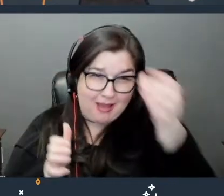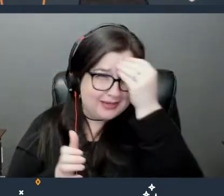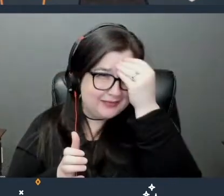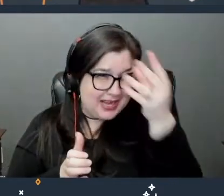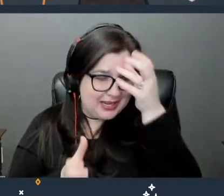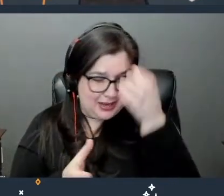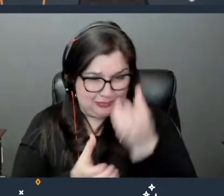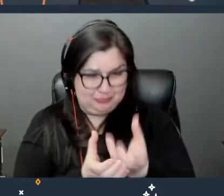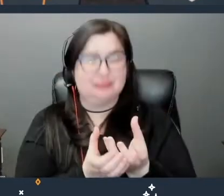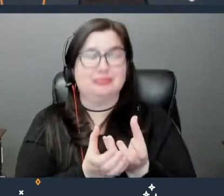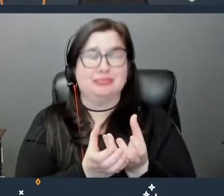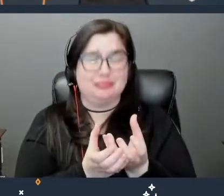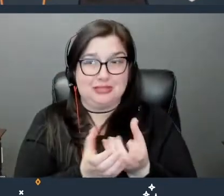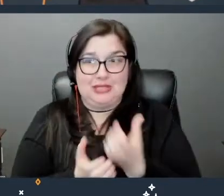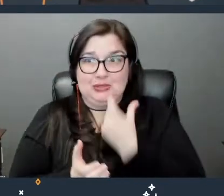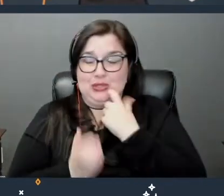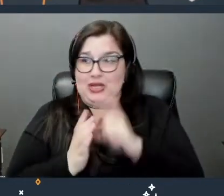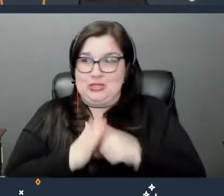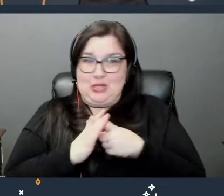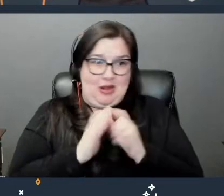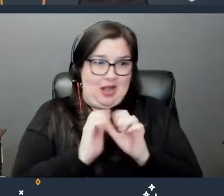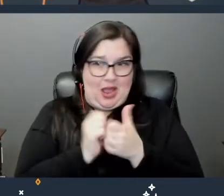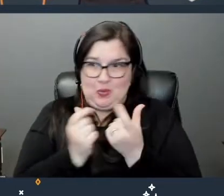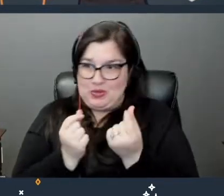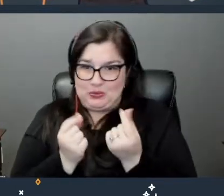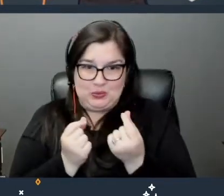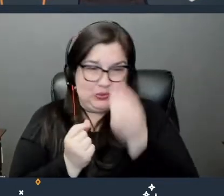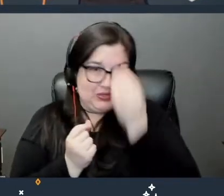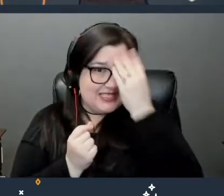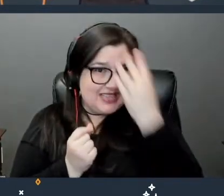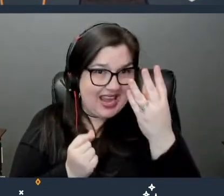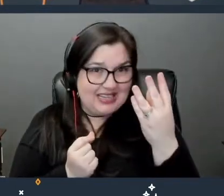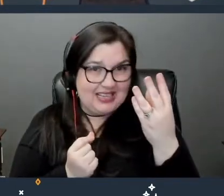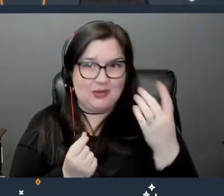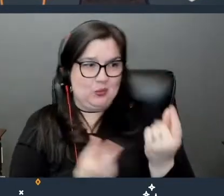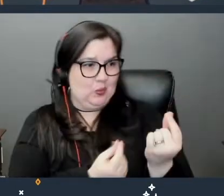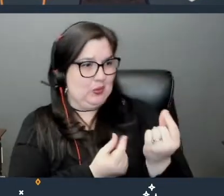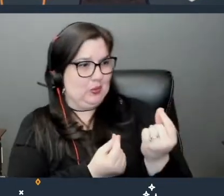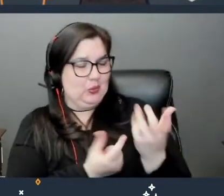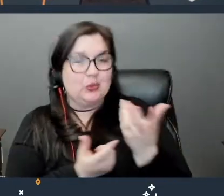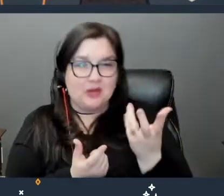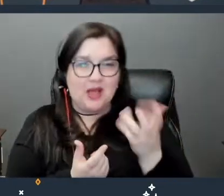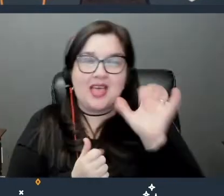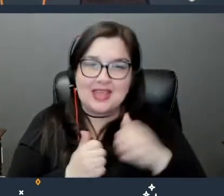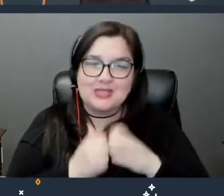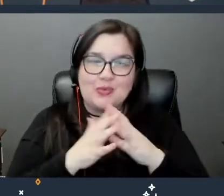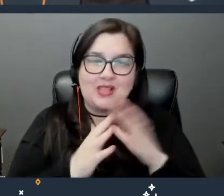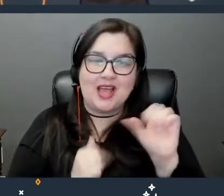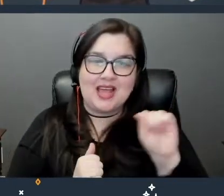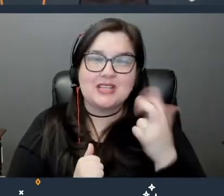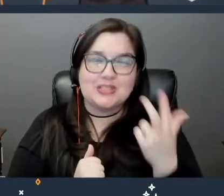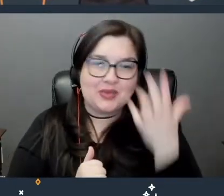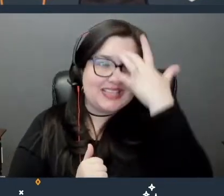and trying to figure out how best to put that data to work. And that's the essence of why we launched S3 Intelligent-Tiering about three years ago.